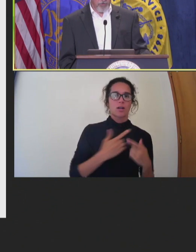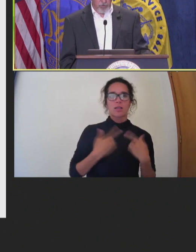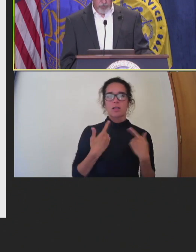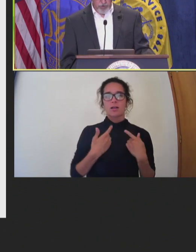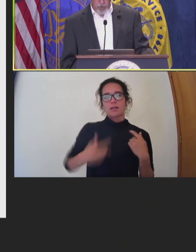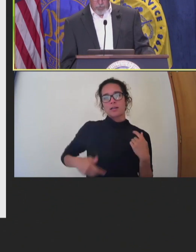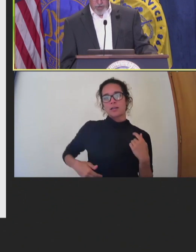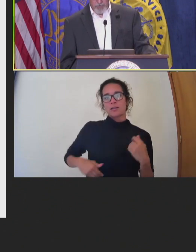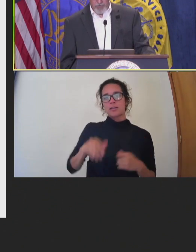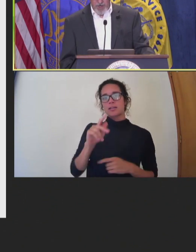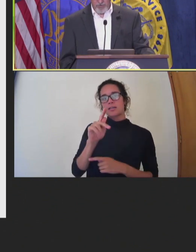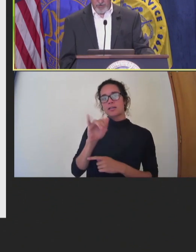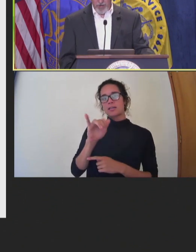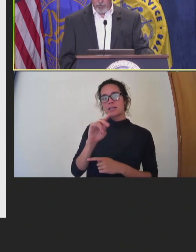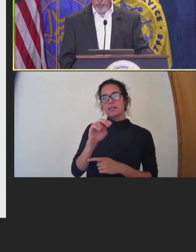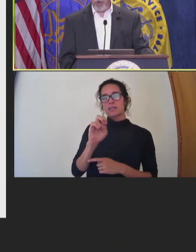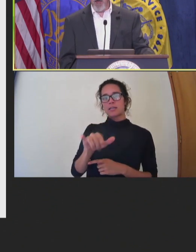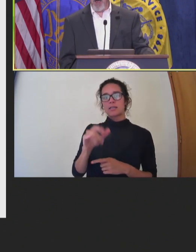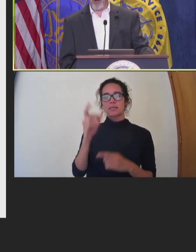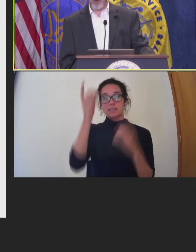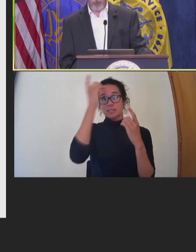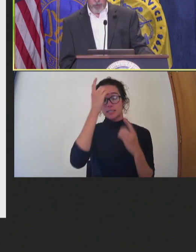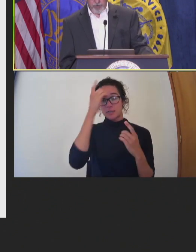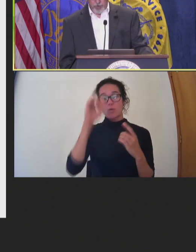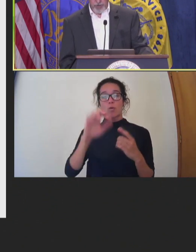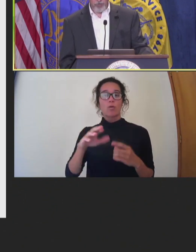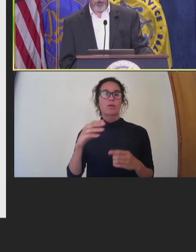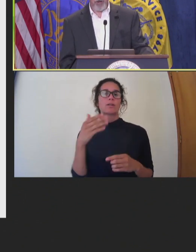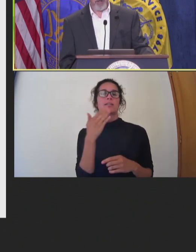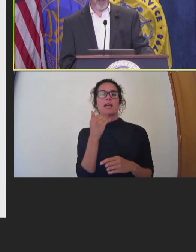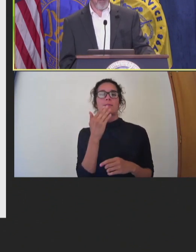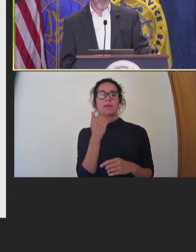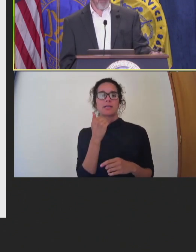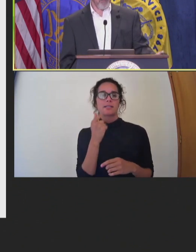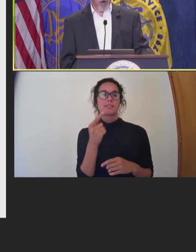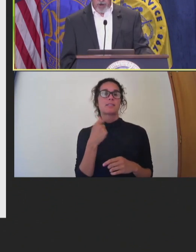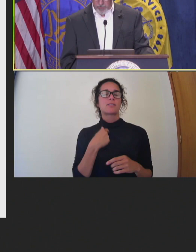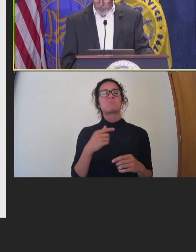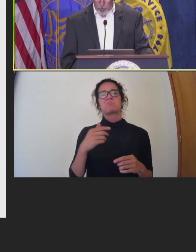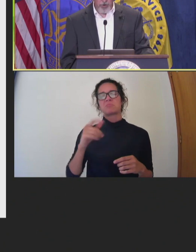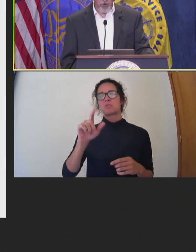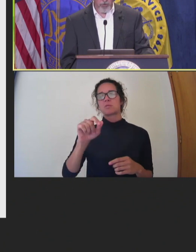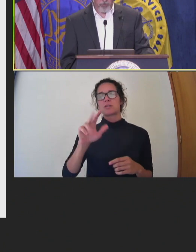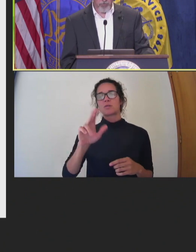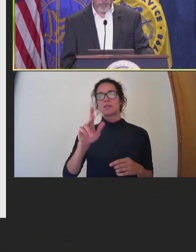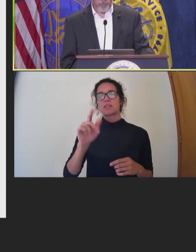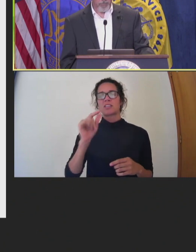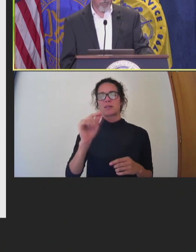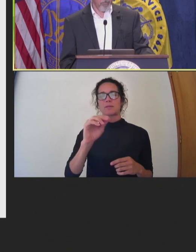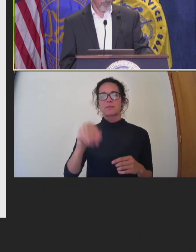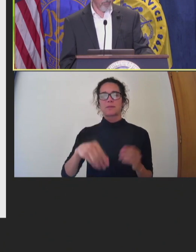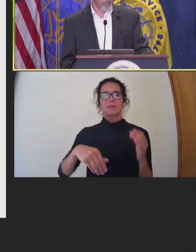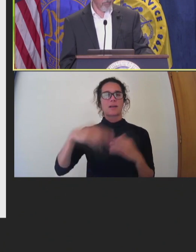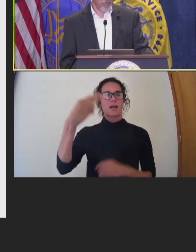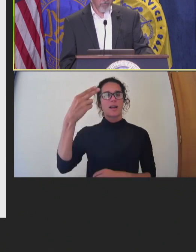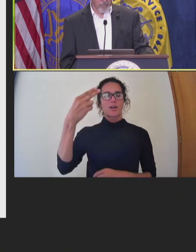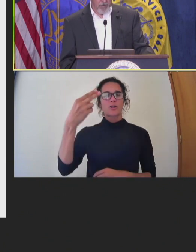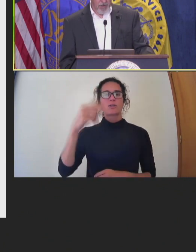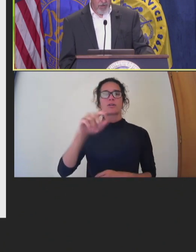who don't plan to be vaccinated was a bit higher in 2023 than the prior four years.